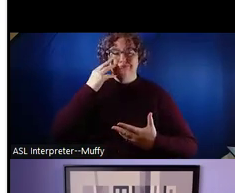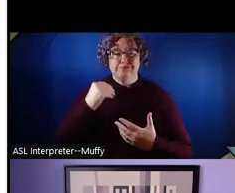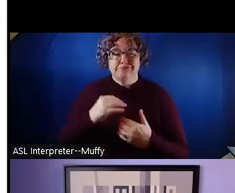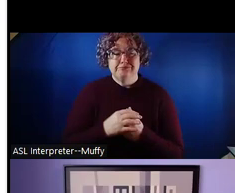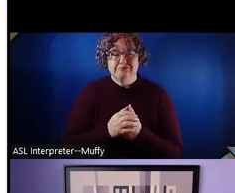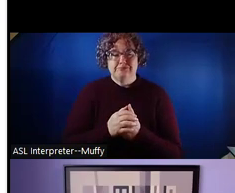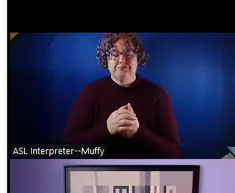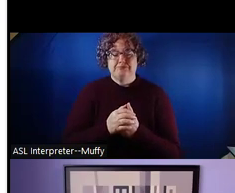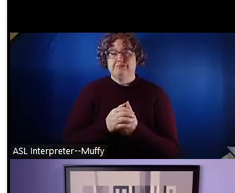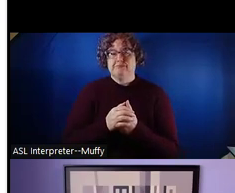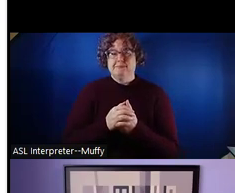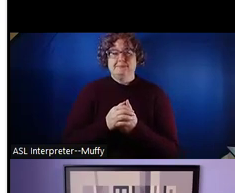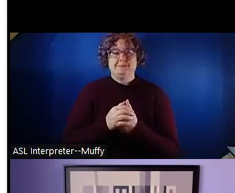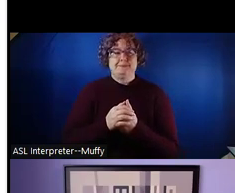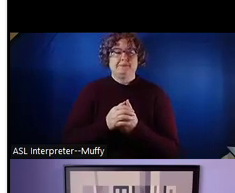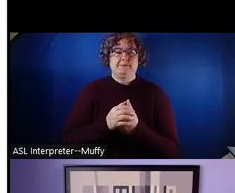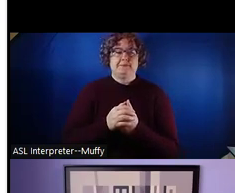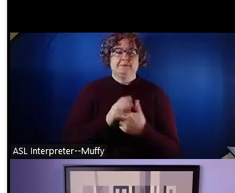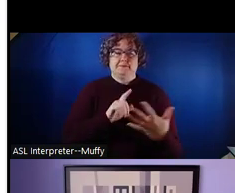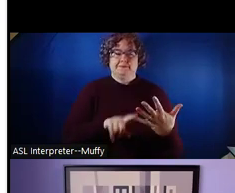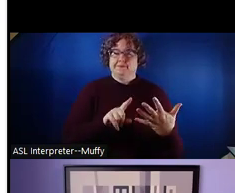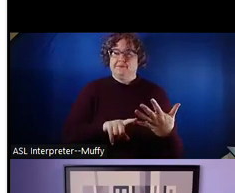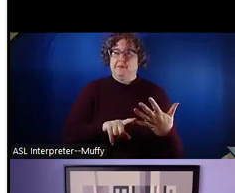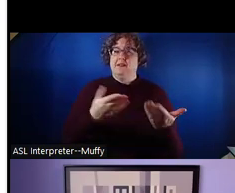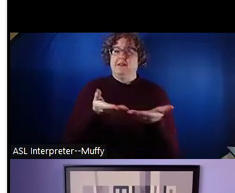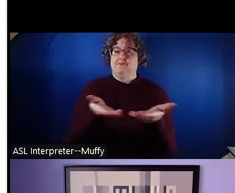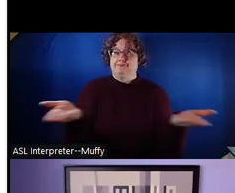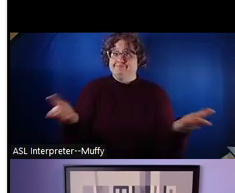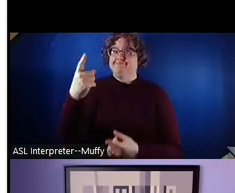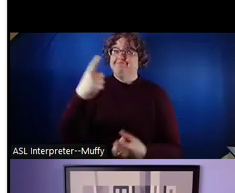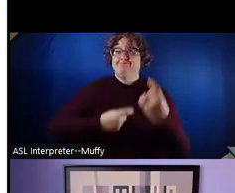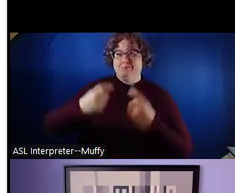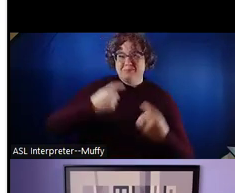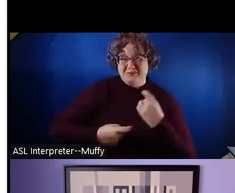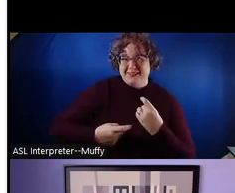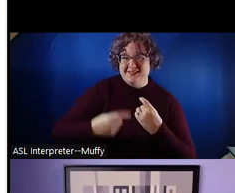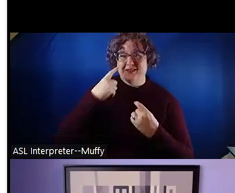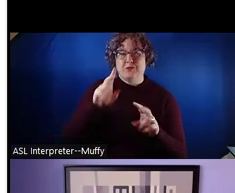and we will then open it up to questions from all of you, the audience, for our panelists.